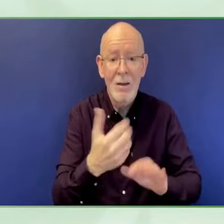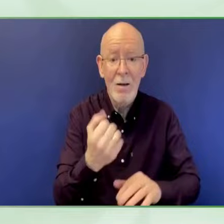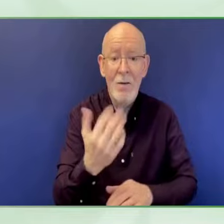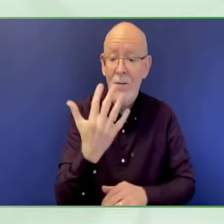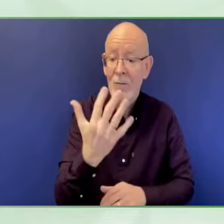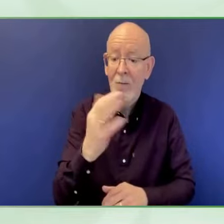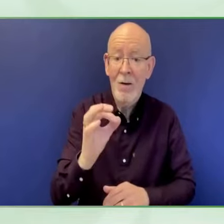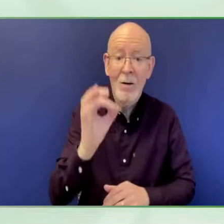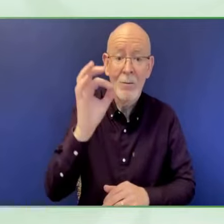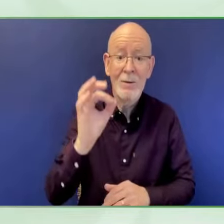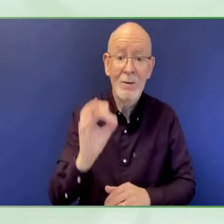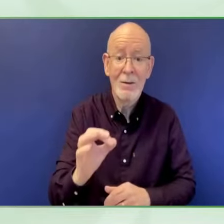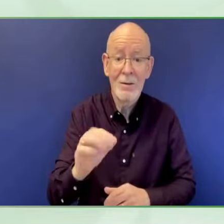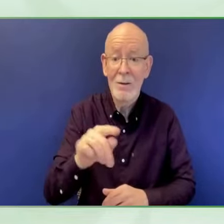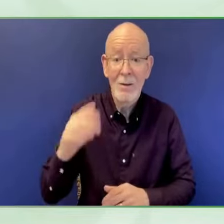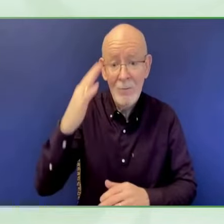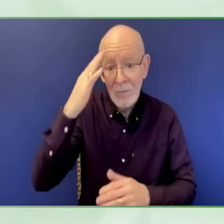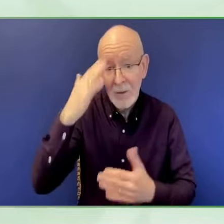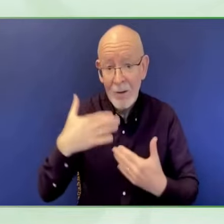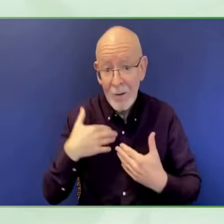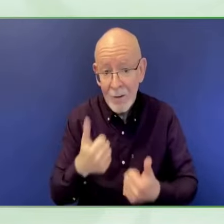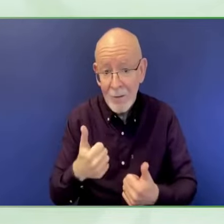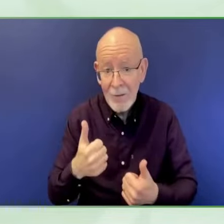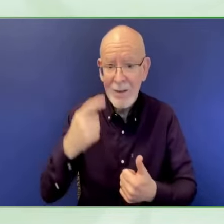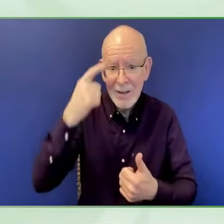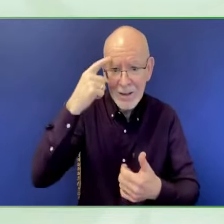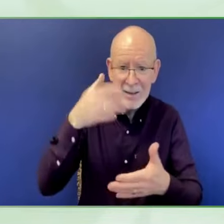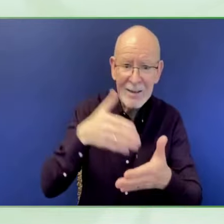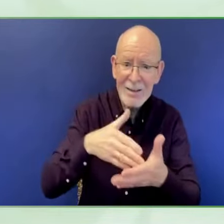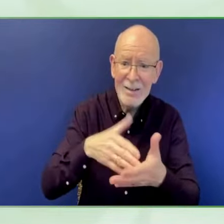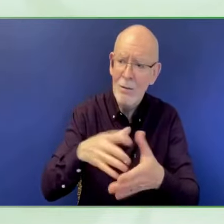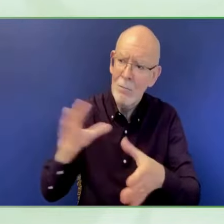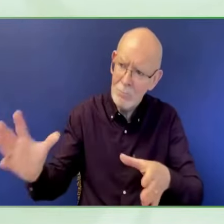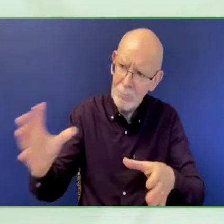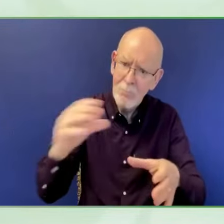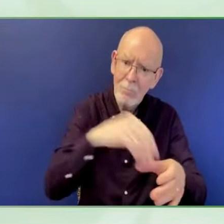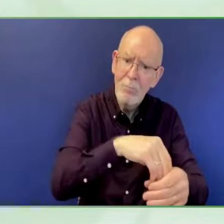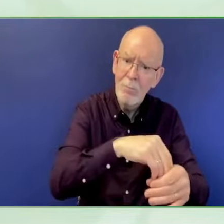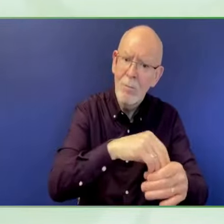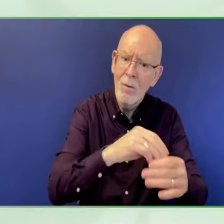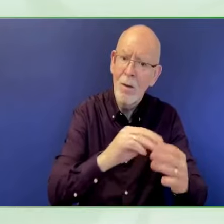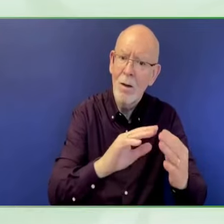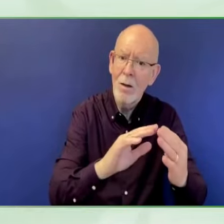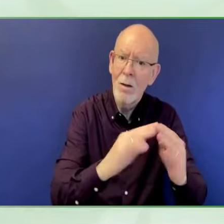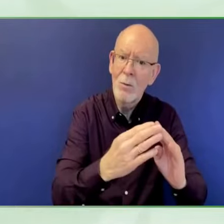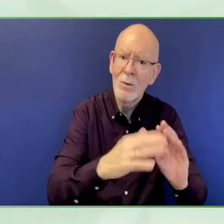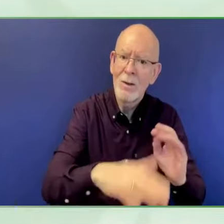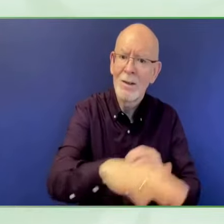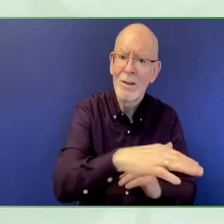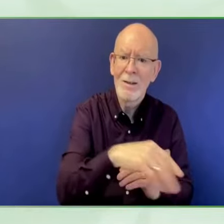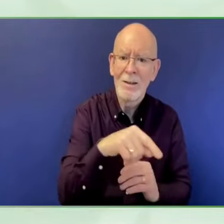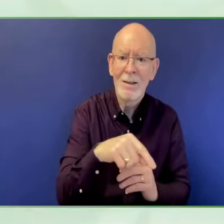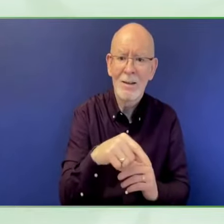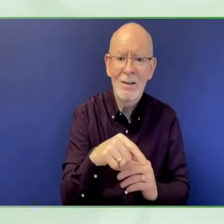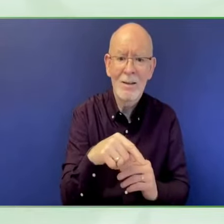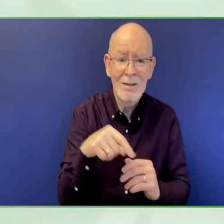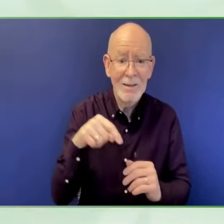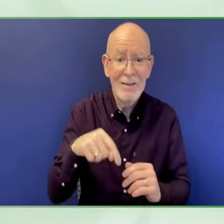to advocate for the rights unity strengthen their capacity of the staff, of local public authorities because many of them do not